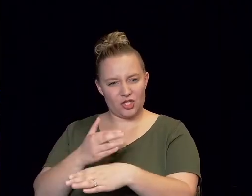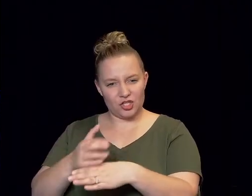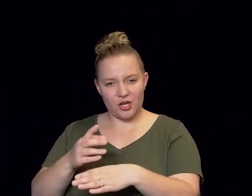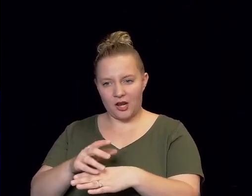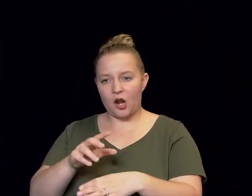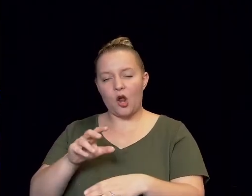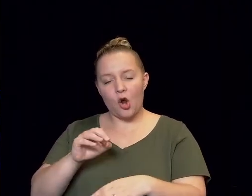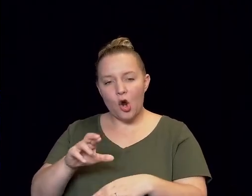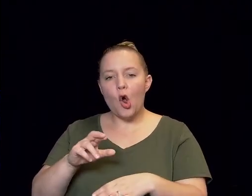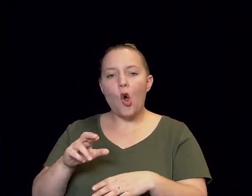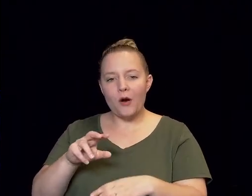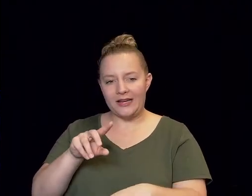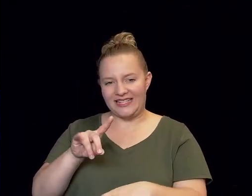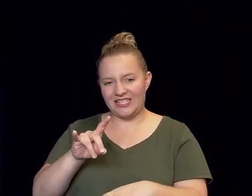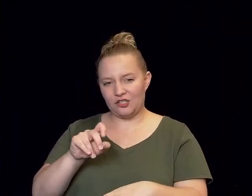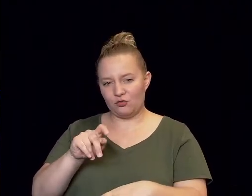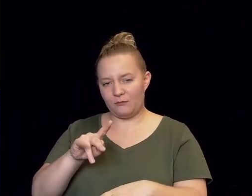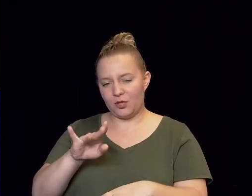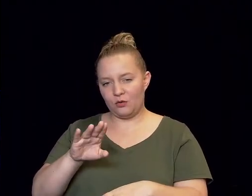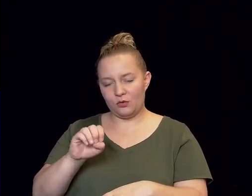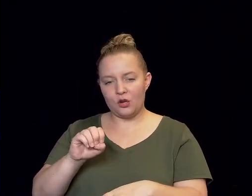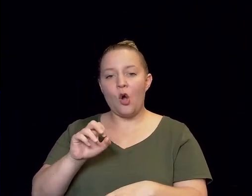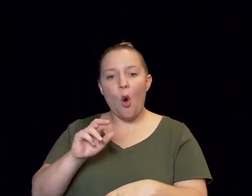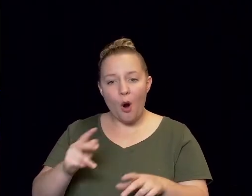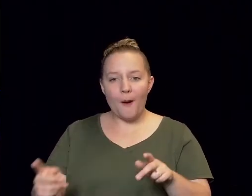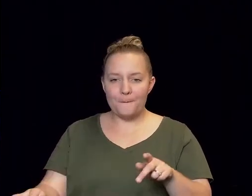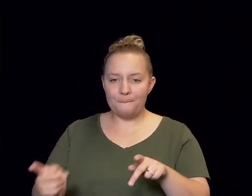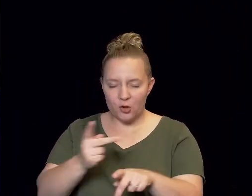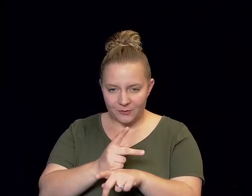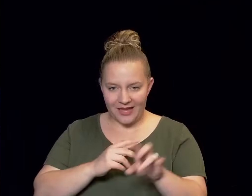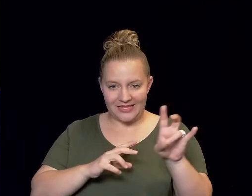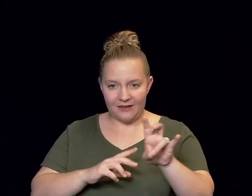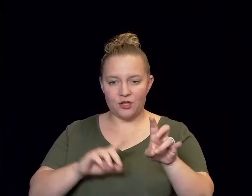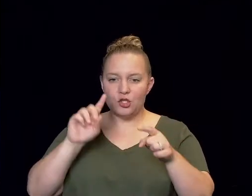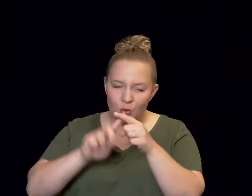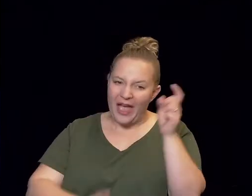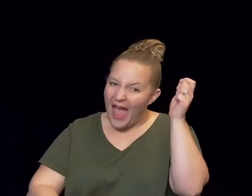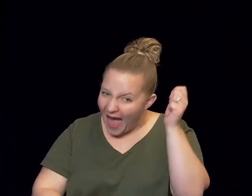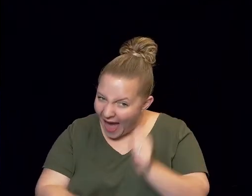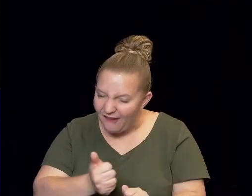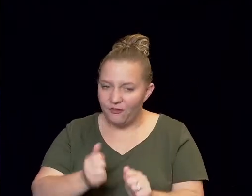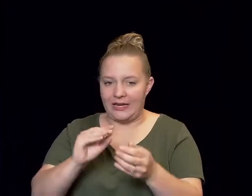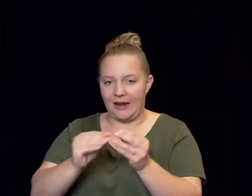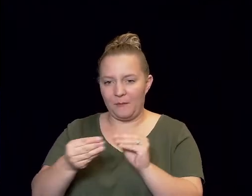multiply the 7 to every number inside of the parentheses. So you can see here, with this drawing,